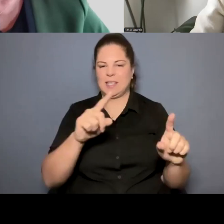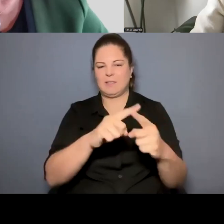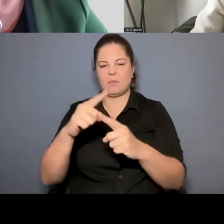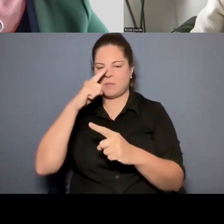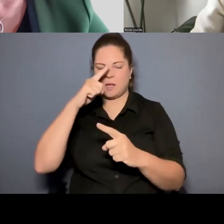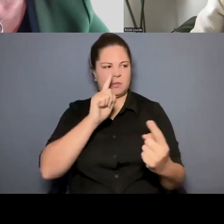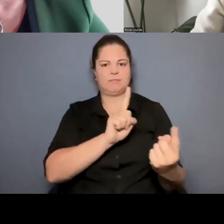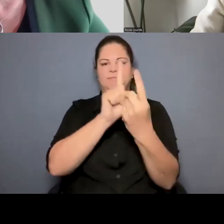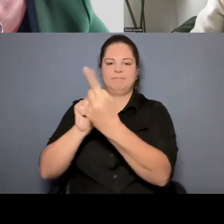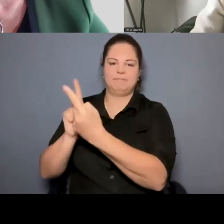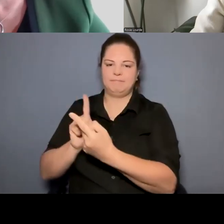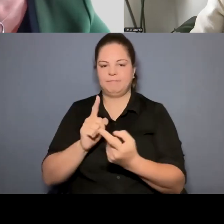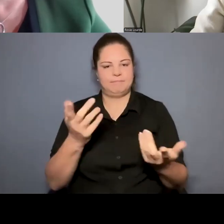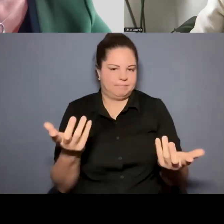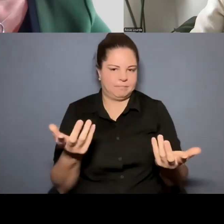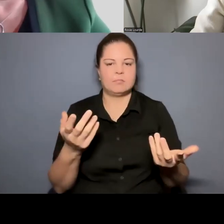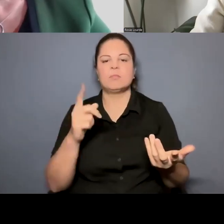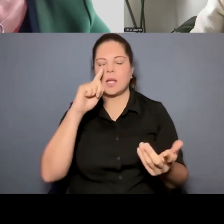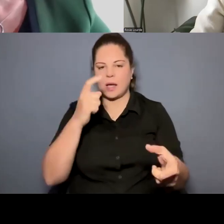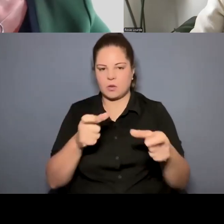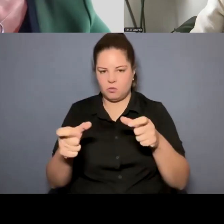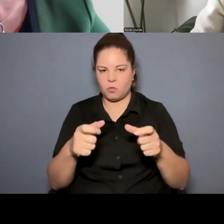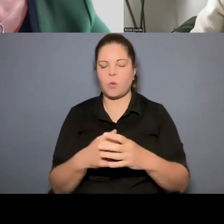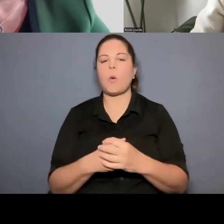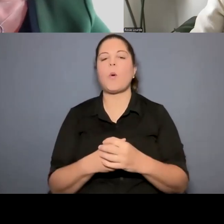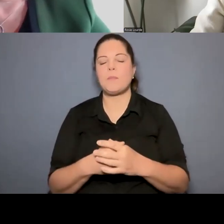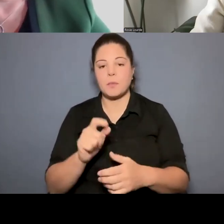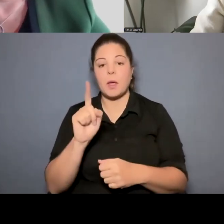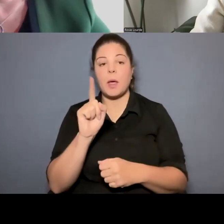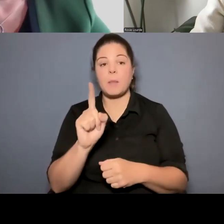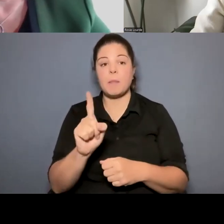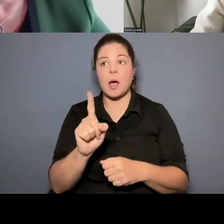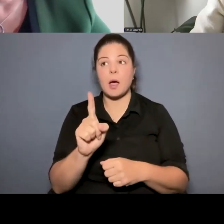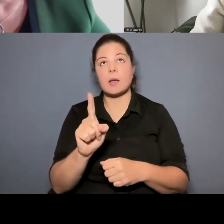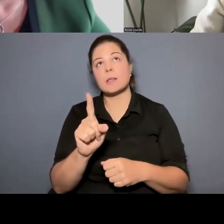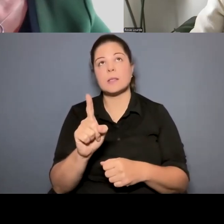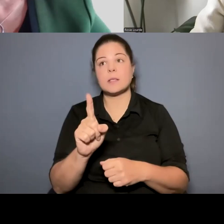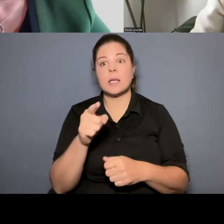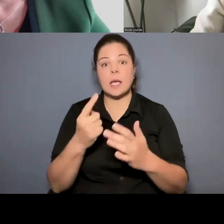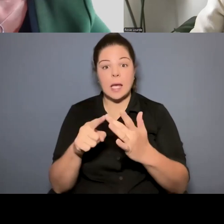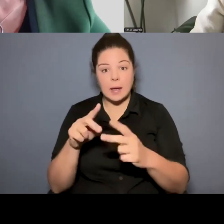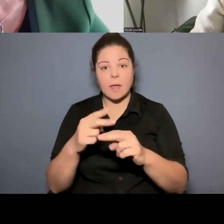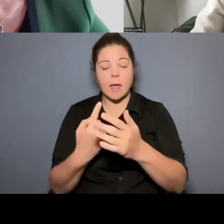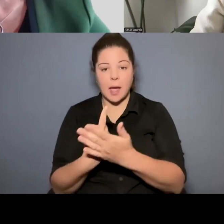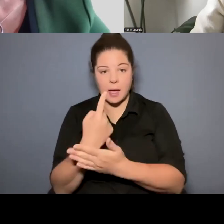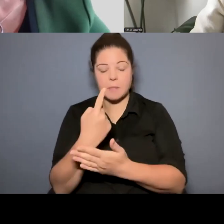So, not to get the example -- the answer perfectly, but supporting people,